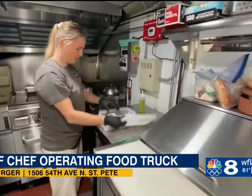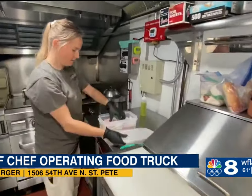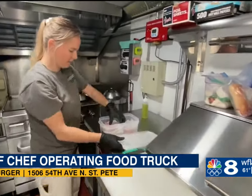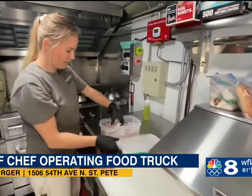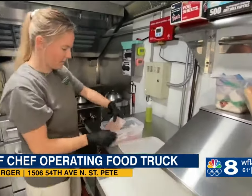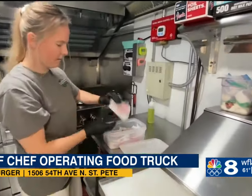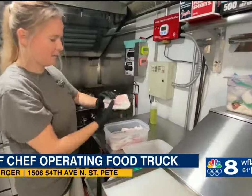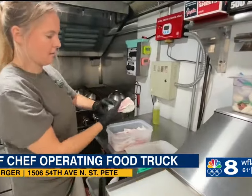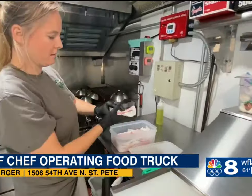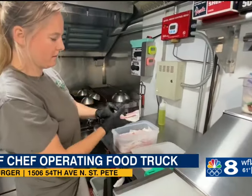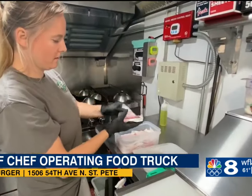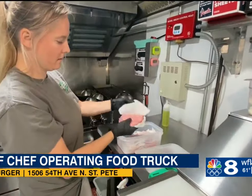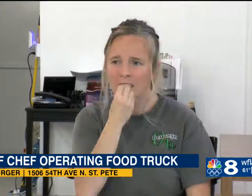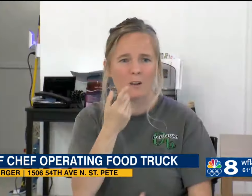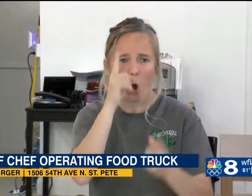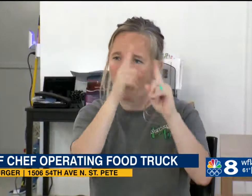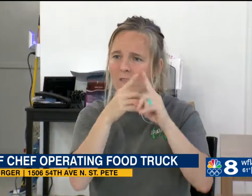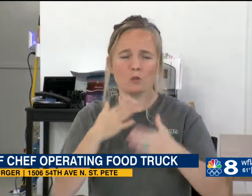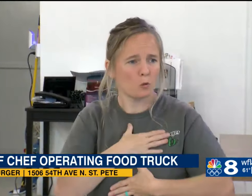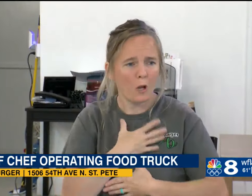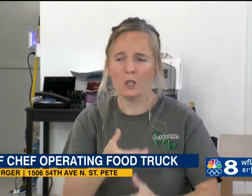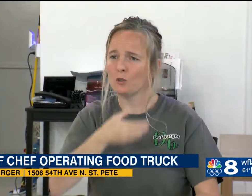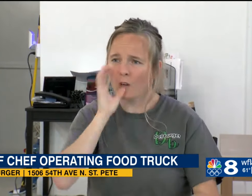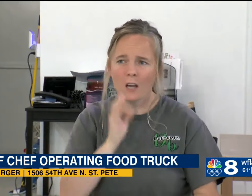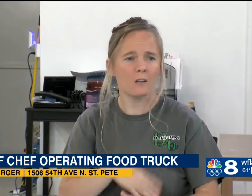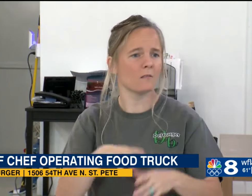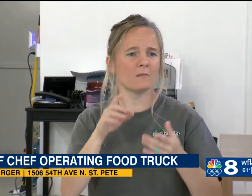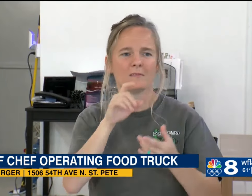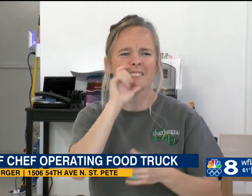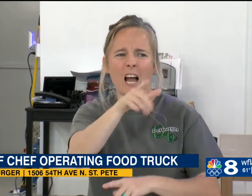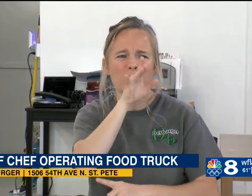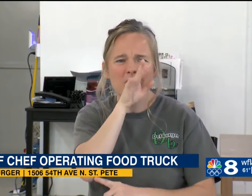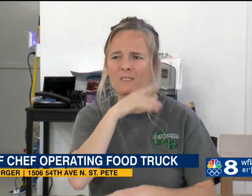CLUB. IT'S IT'S A LOT OF FUN. BECOMING PRETTY POPULAR.